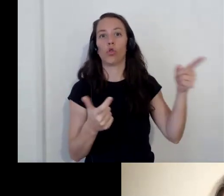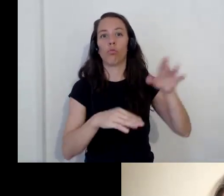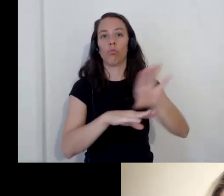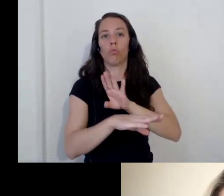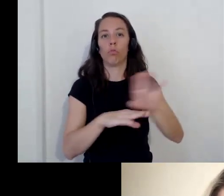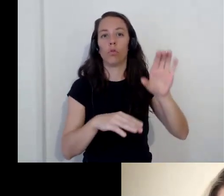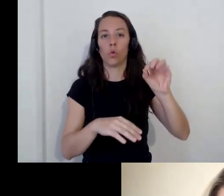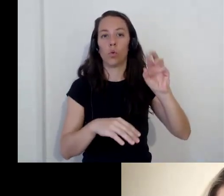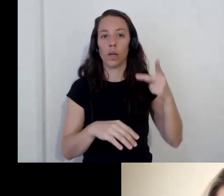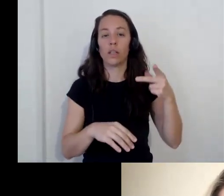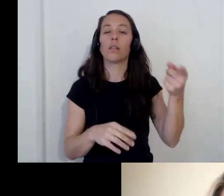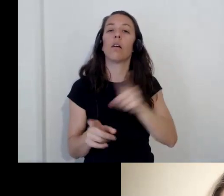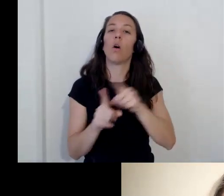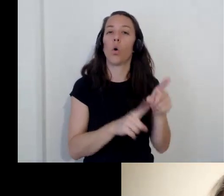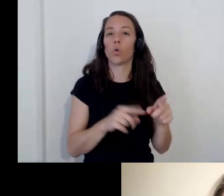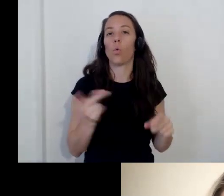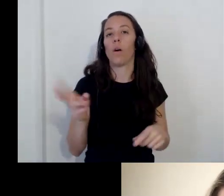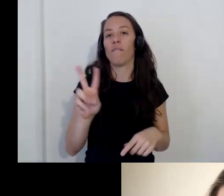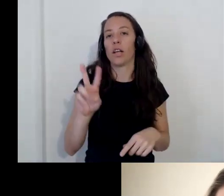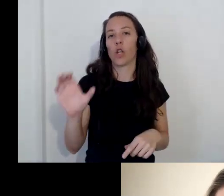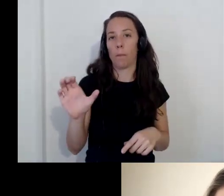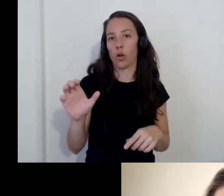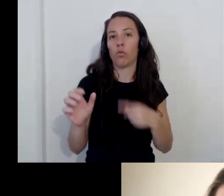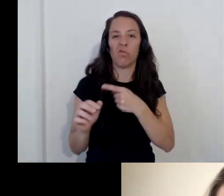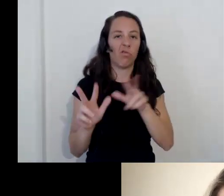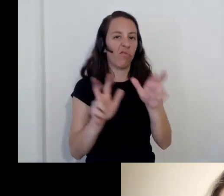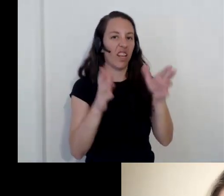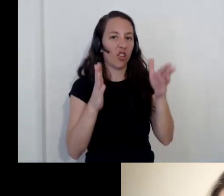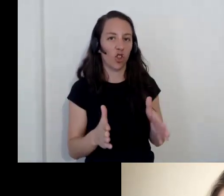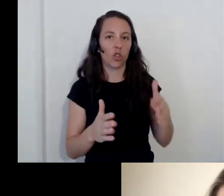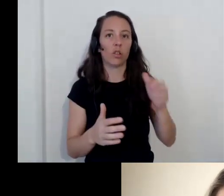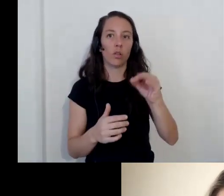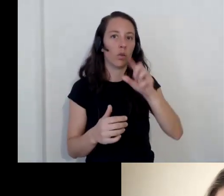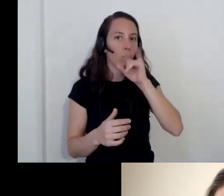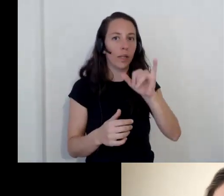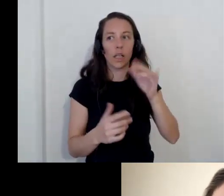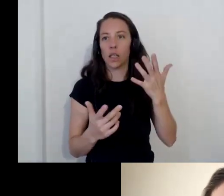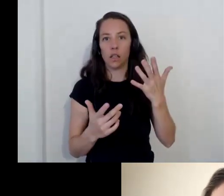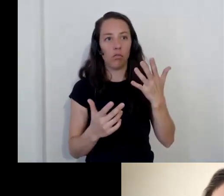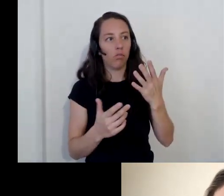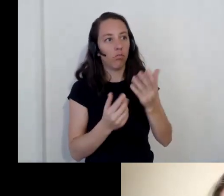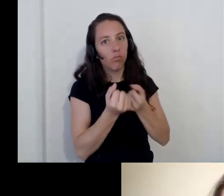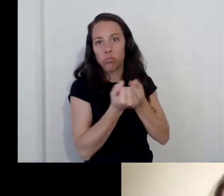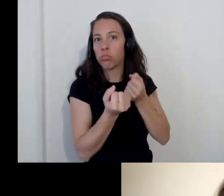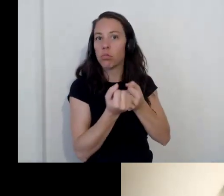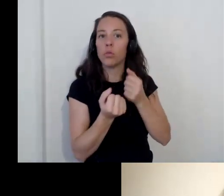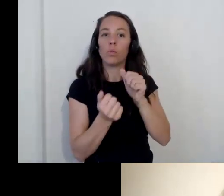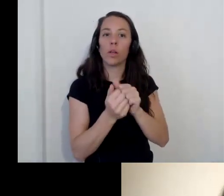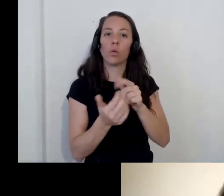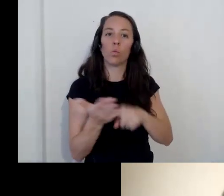We have investors who are really aligned with what we are building but venture backed so